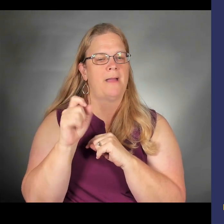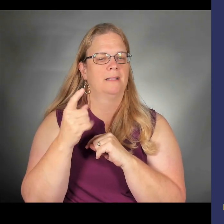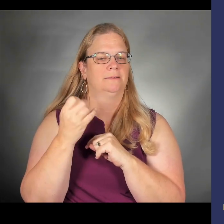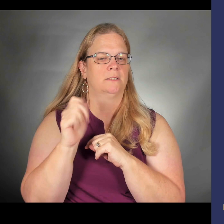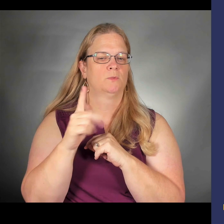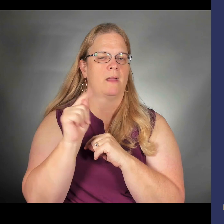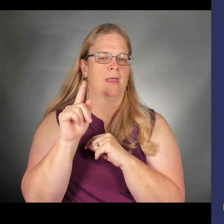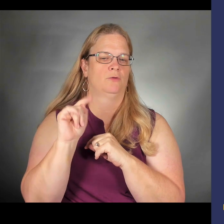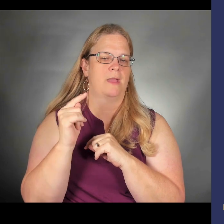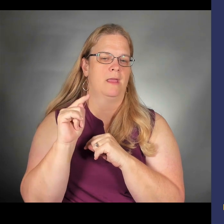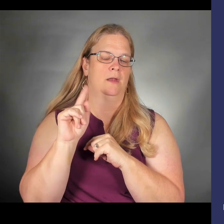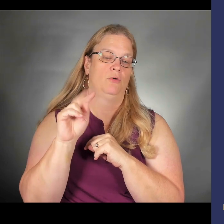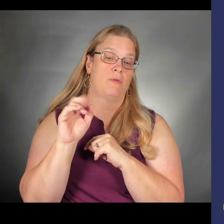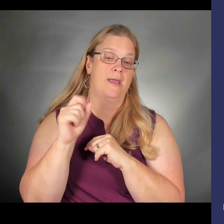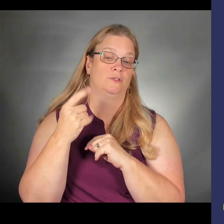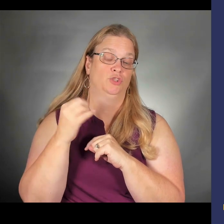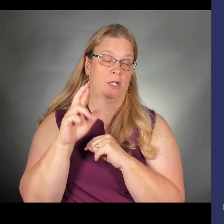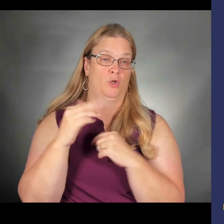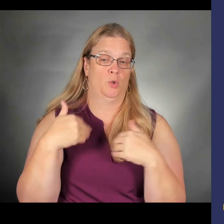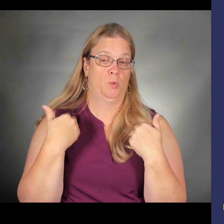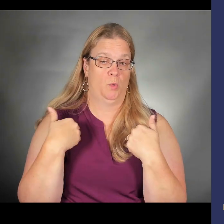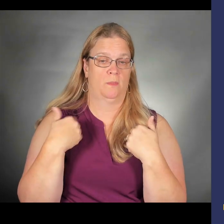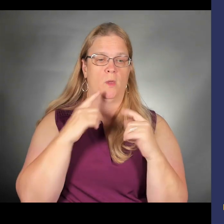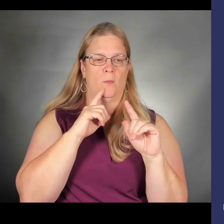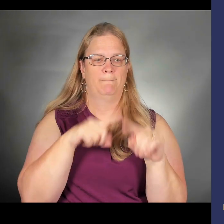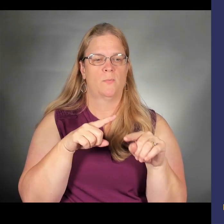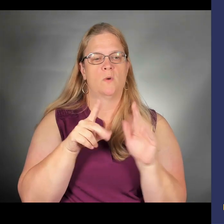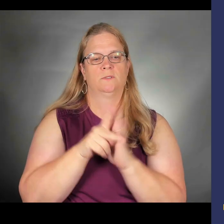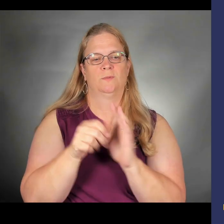Also lesbian, gay, bisexual, and transgender youth